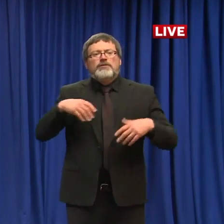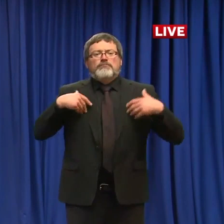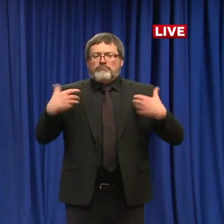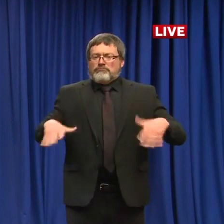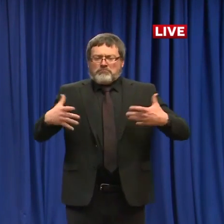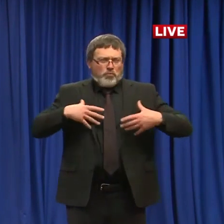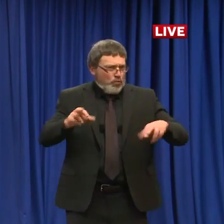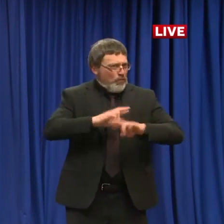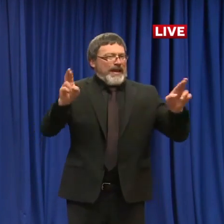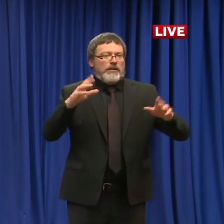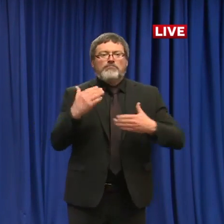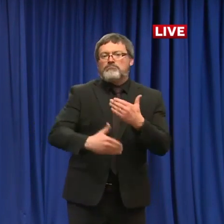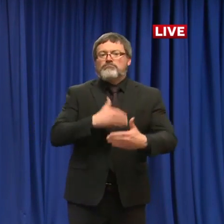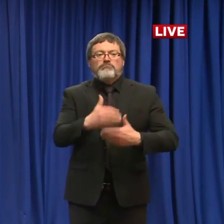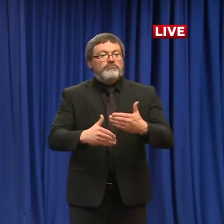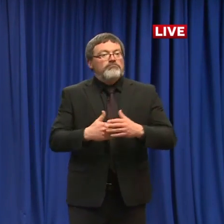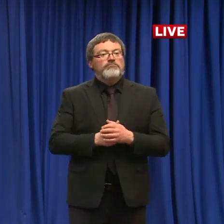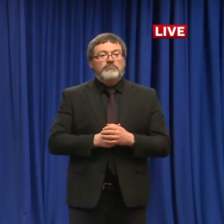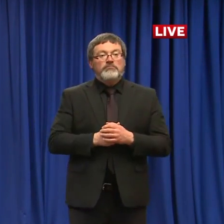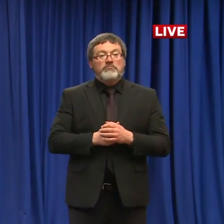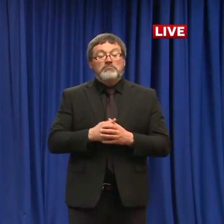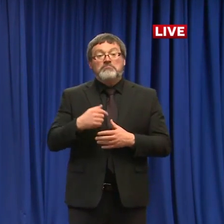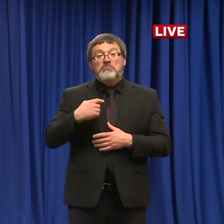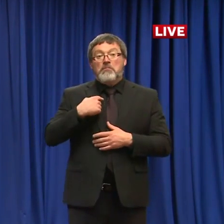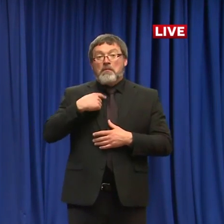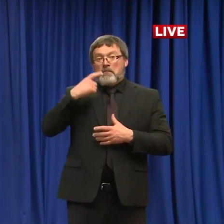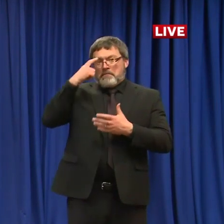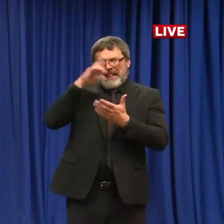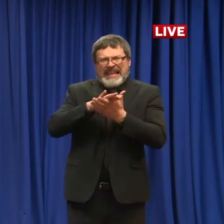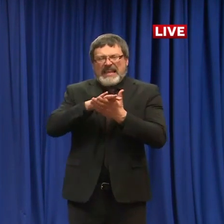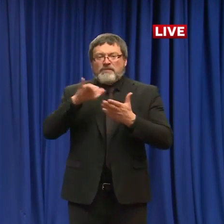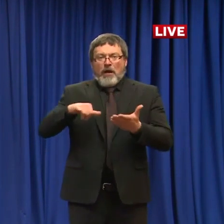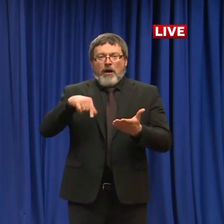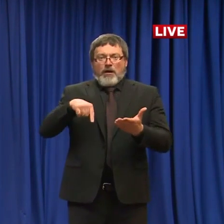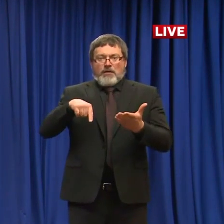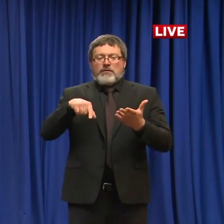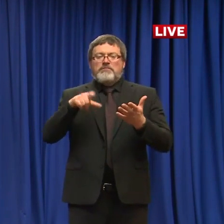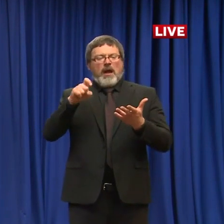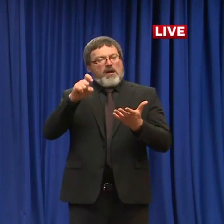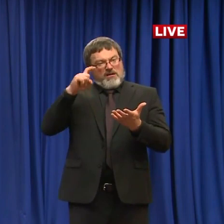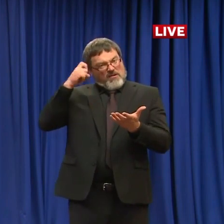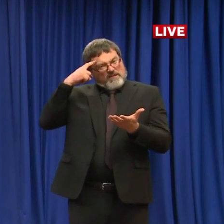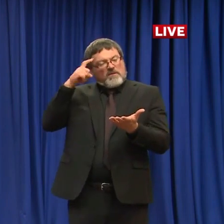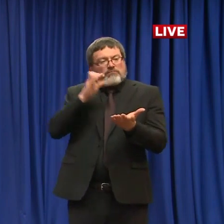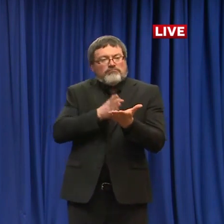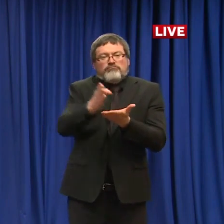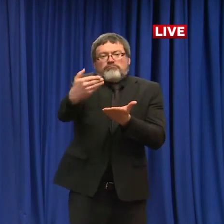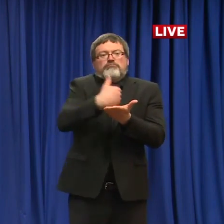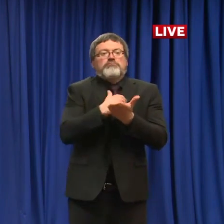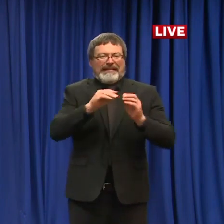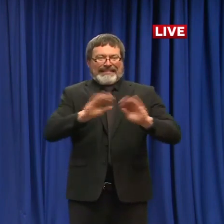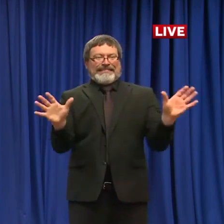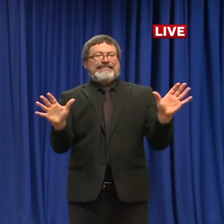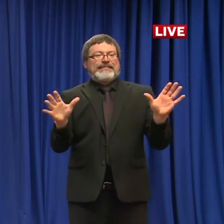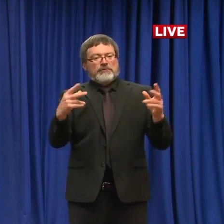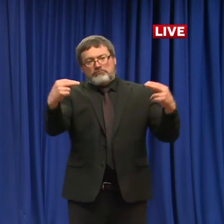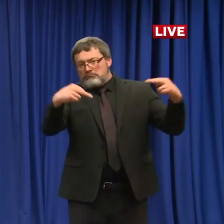AND I AM READY TO GET TO WORK ON IT. I STRONGLY BELIEVE IN TRANSPARENCY IN GOVERNMENT.